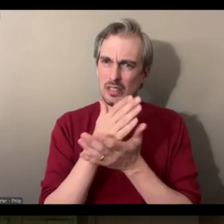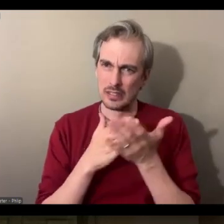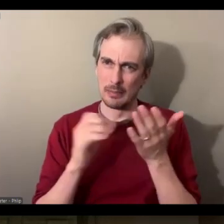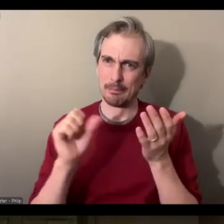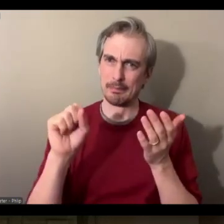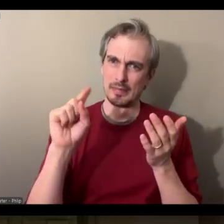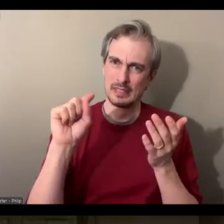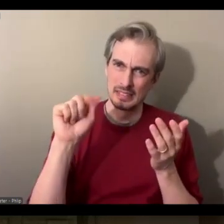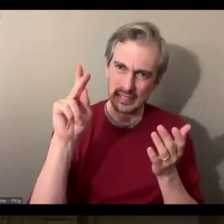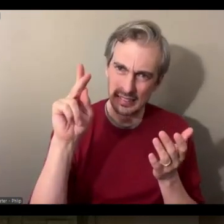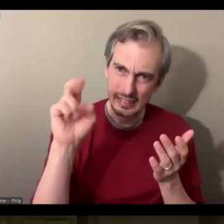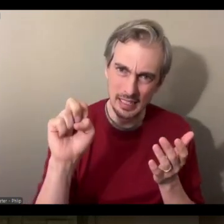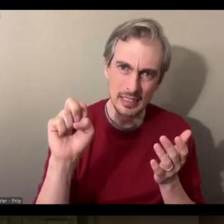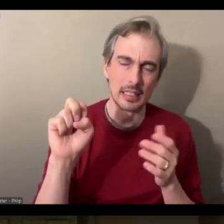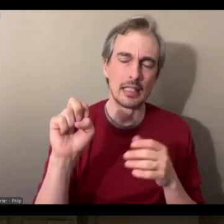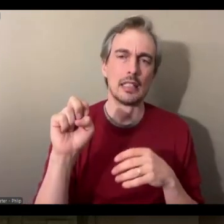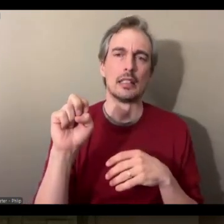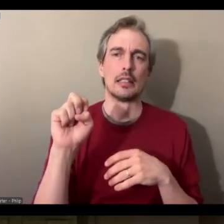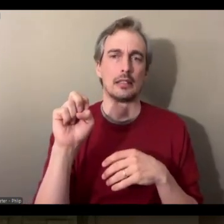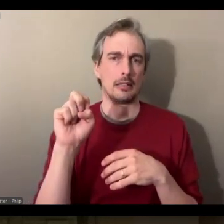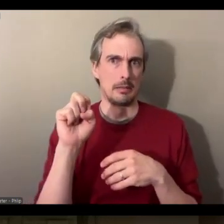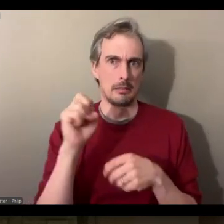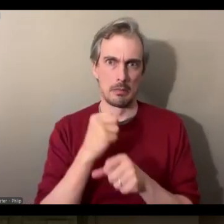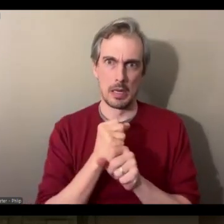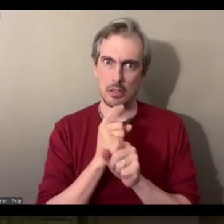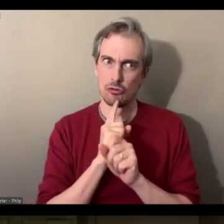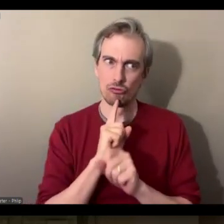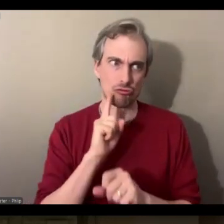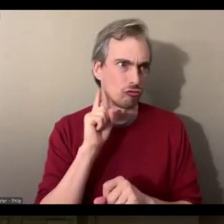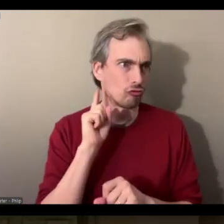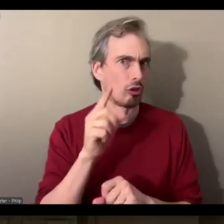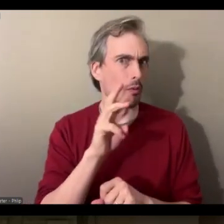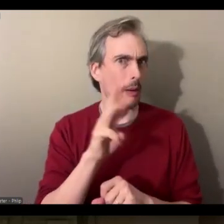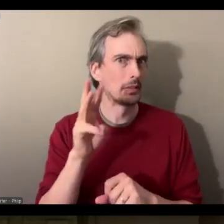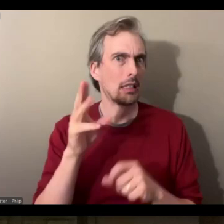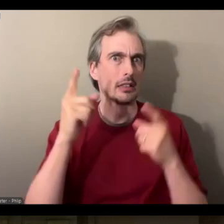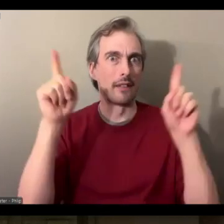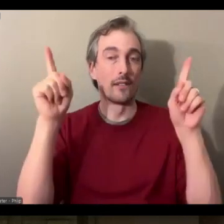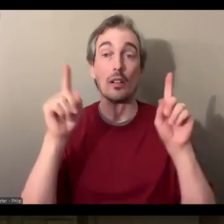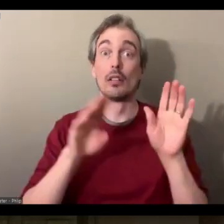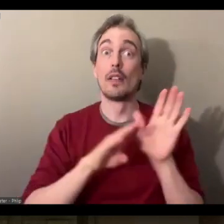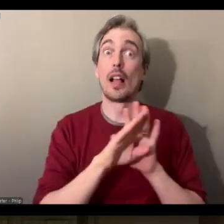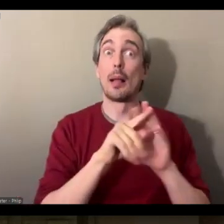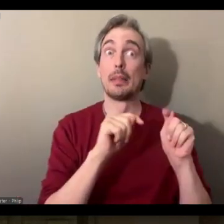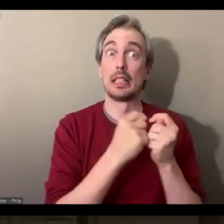development team, they really want to get those donations. The marketing team, they want to sell